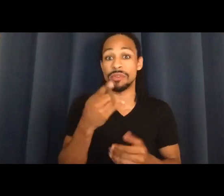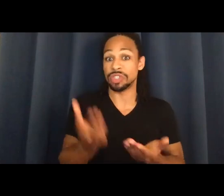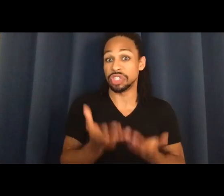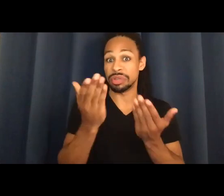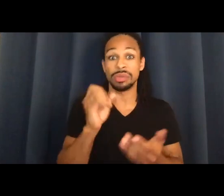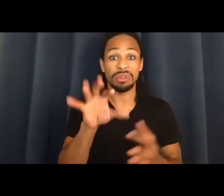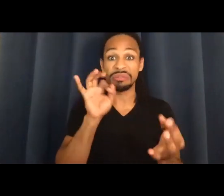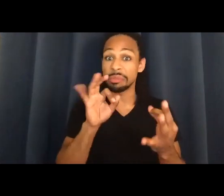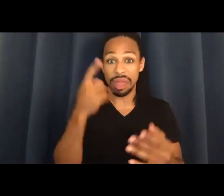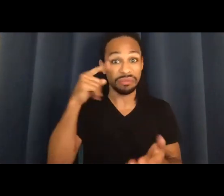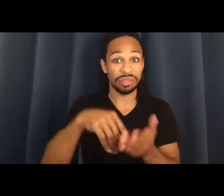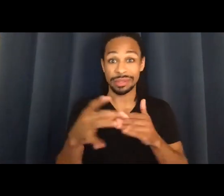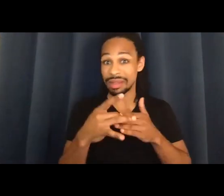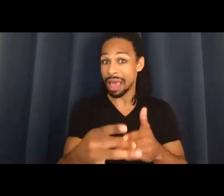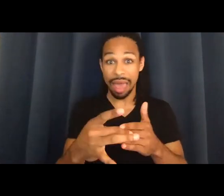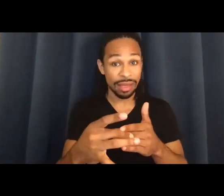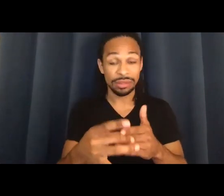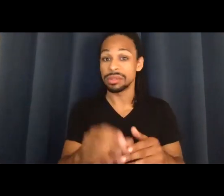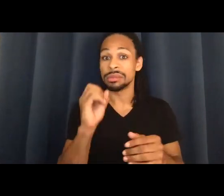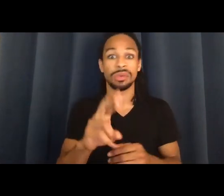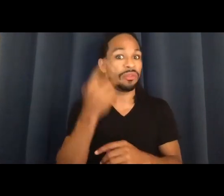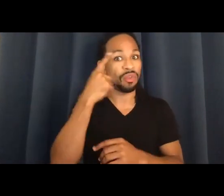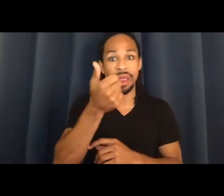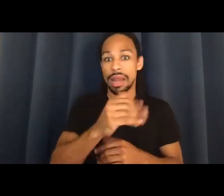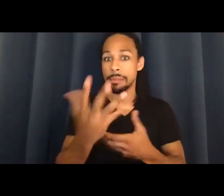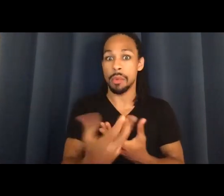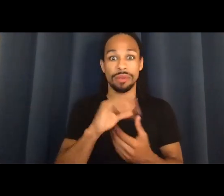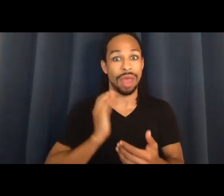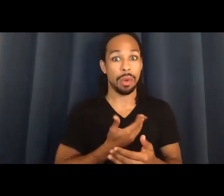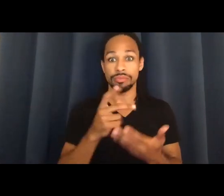feedback for these guidelines, or for any part of our programming, we invite you to share them at our